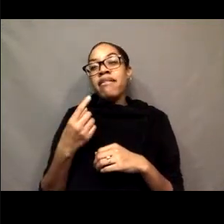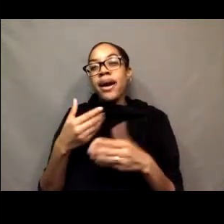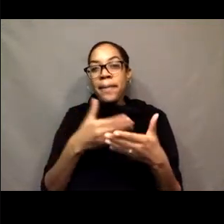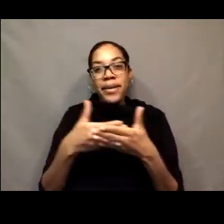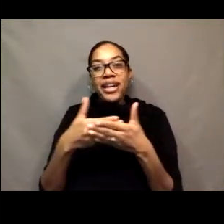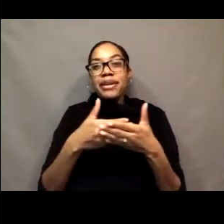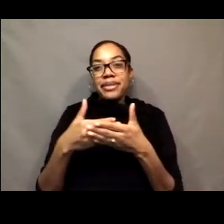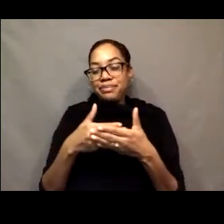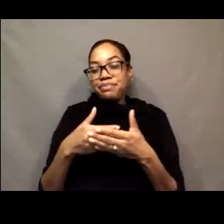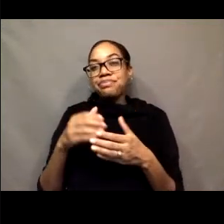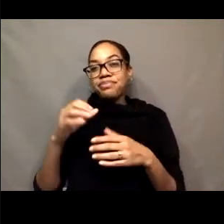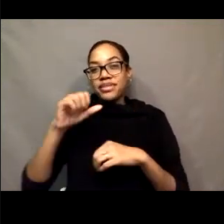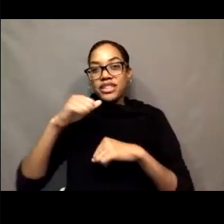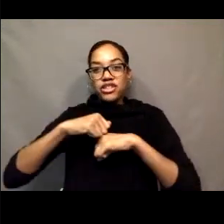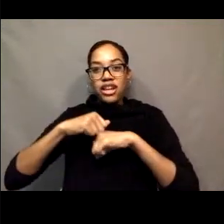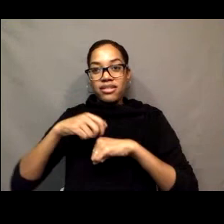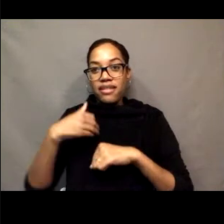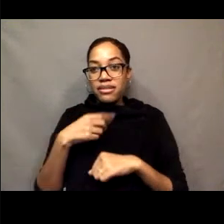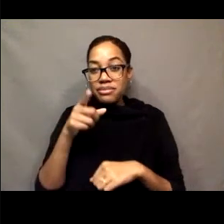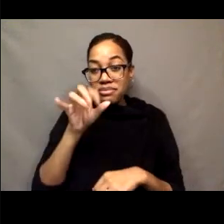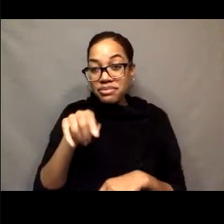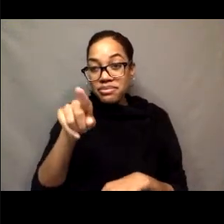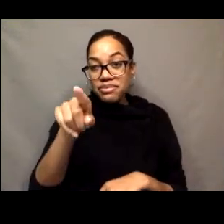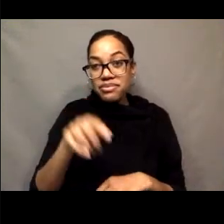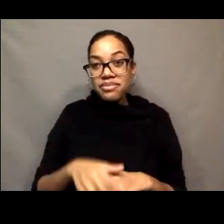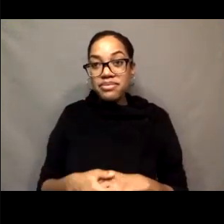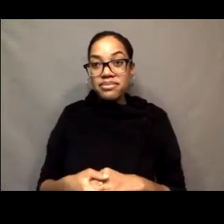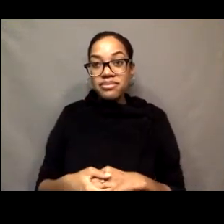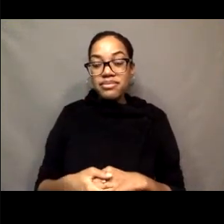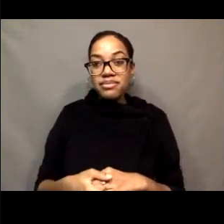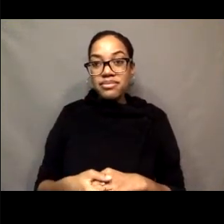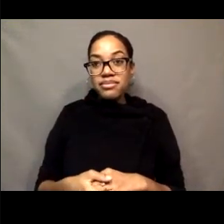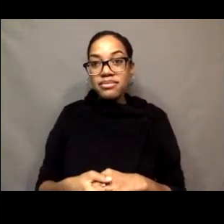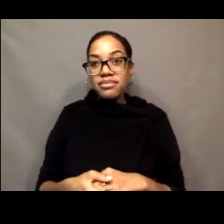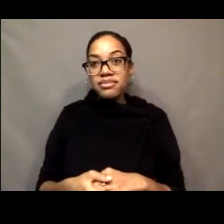and this is a baby black abalone.